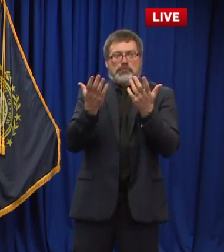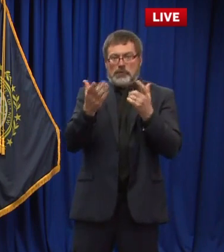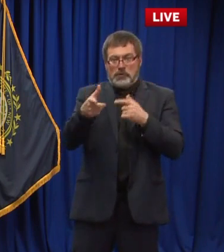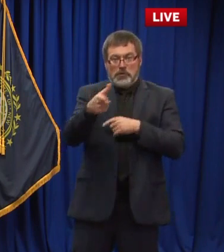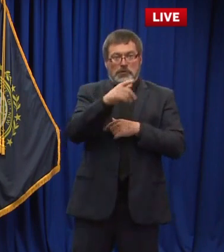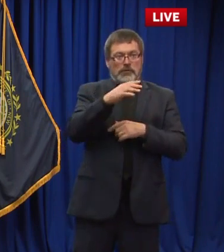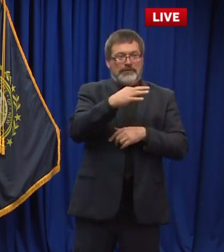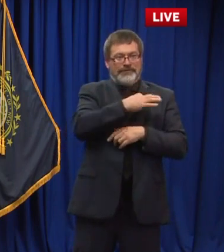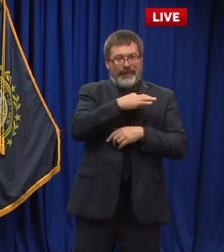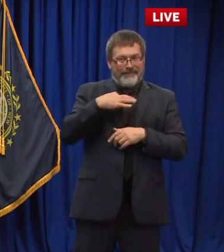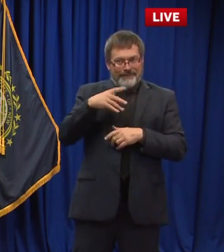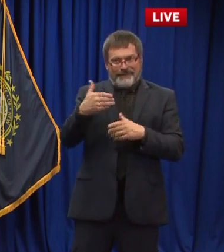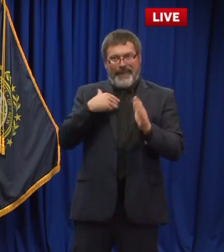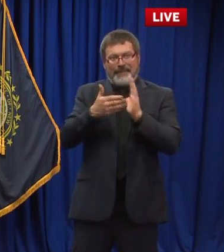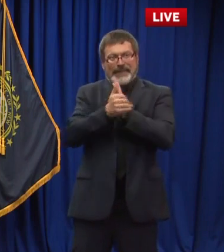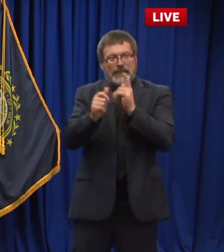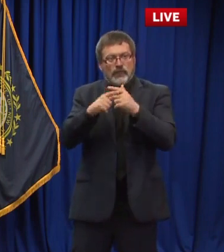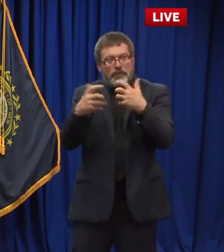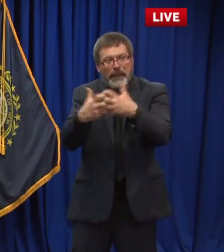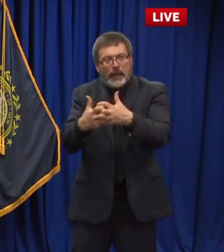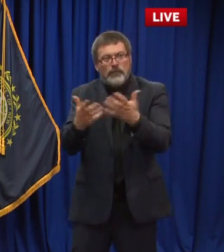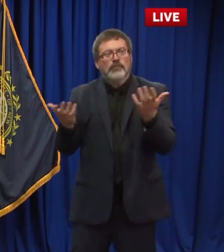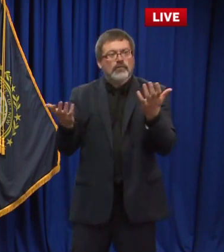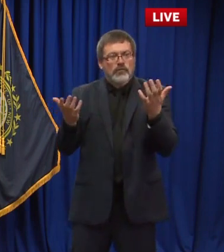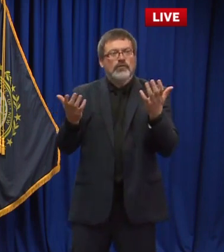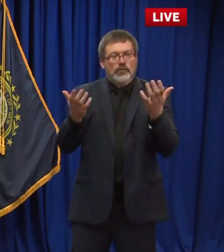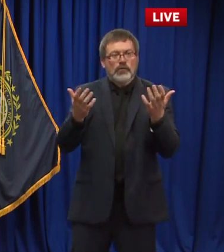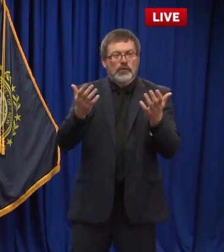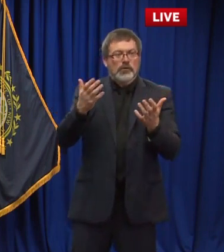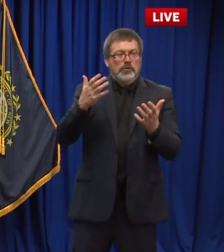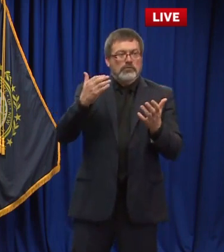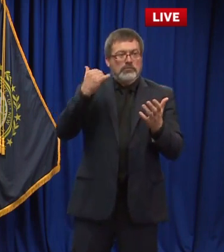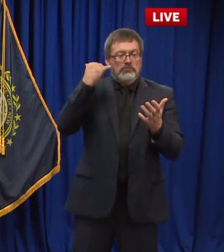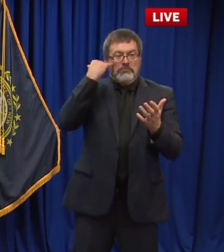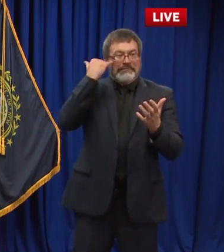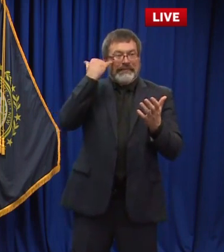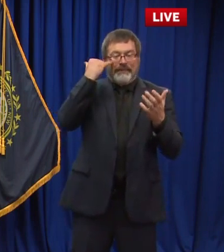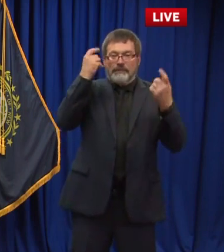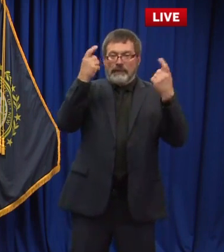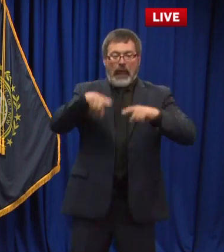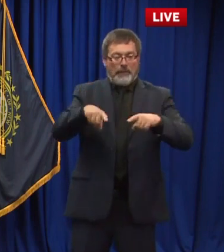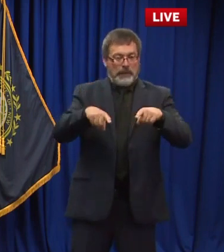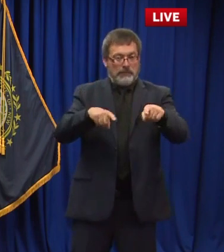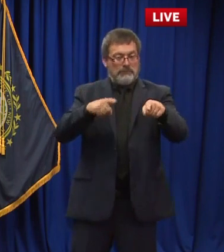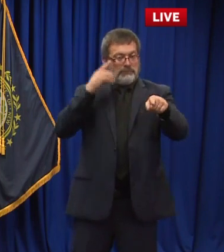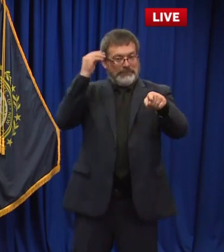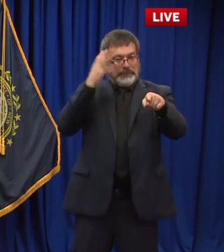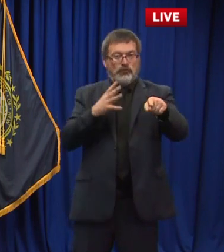WE HAVE REALLY TRIED TO HIGHLIGHT THE OPPORTUNITIES FOR PROFESSIONAL DEVELOPMENT AND STAFFING.